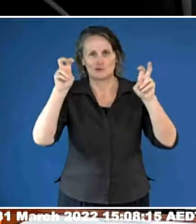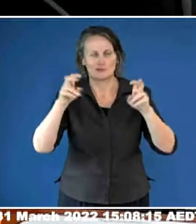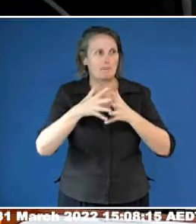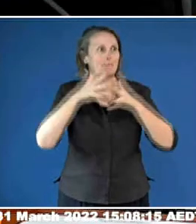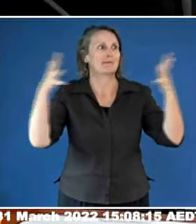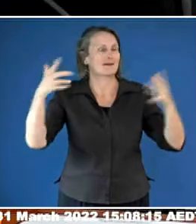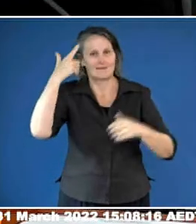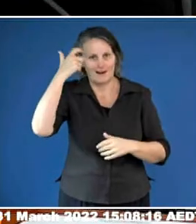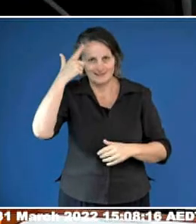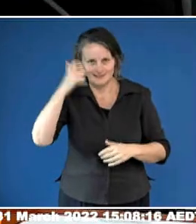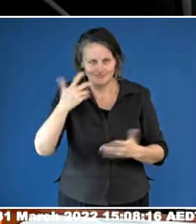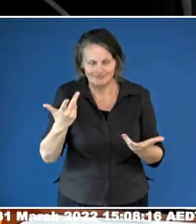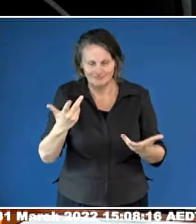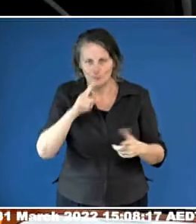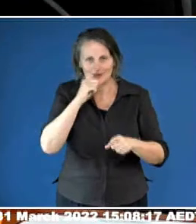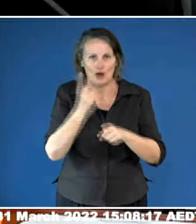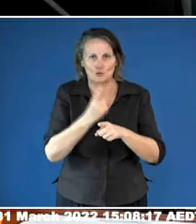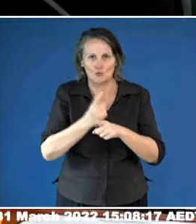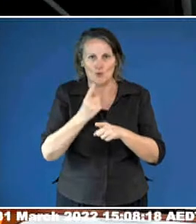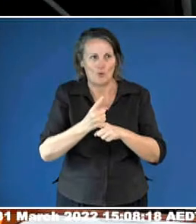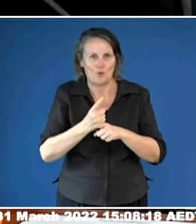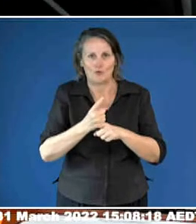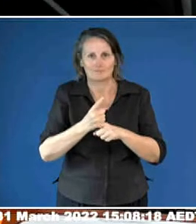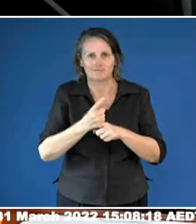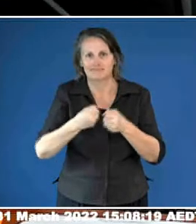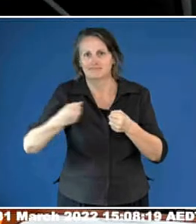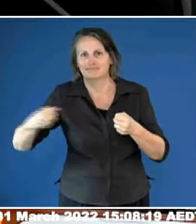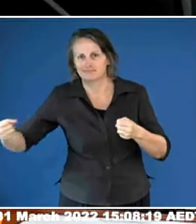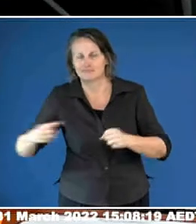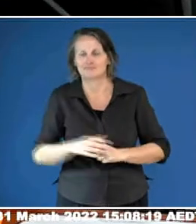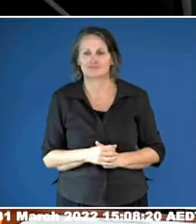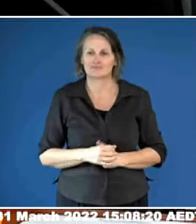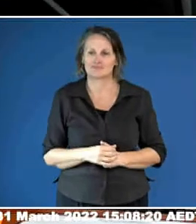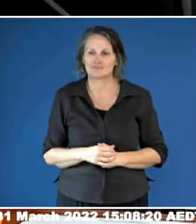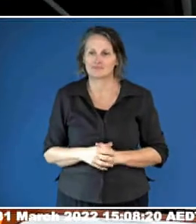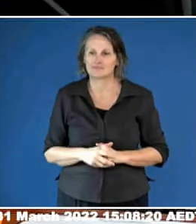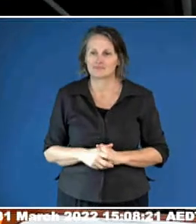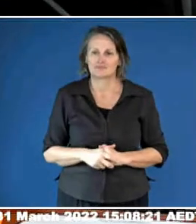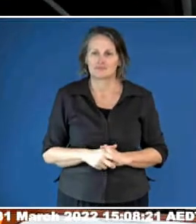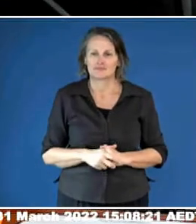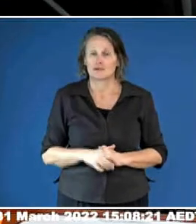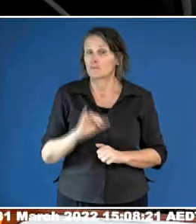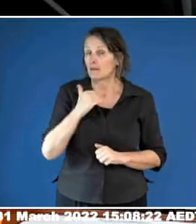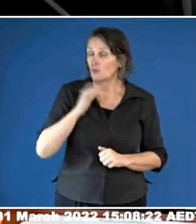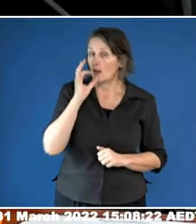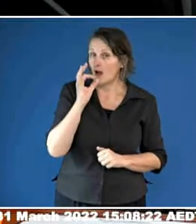I think, in some senses - could I ask you - and I know you have got some notes